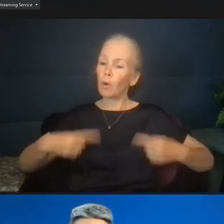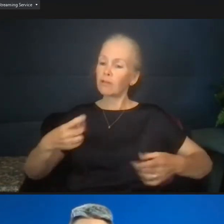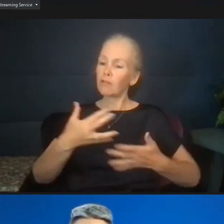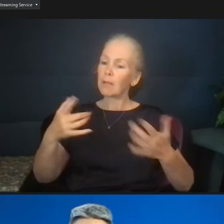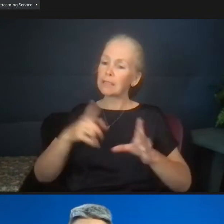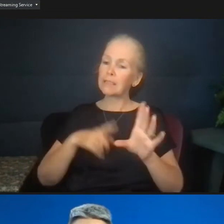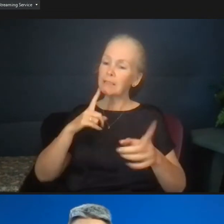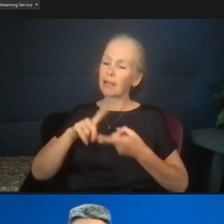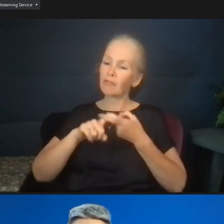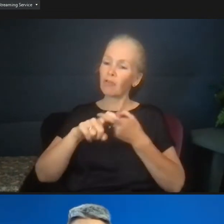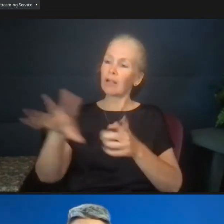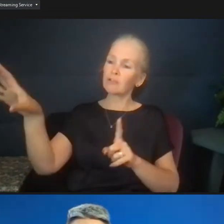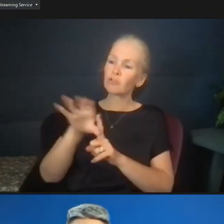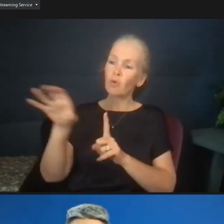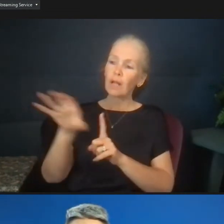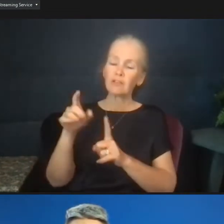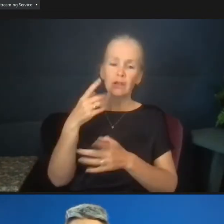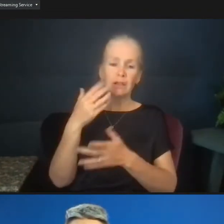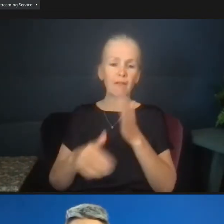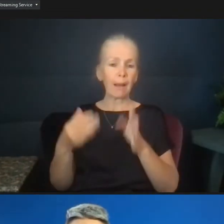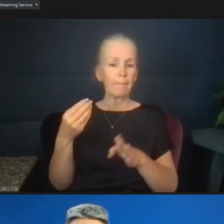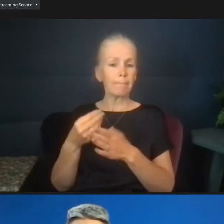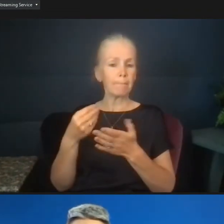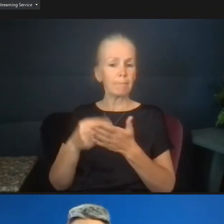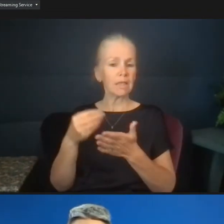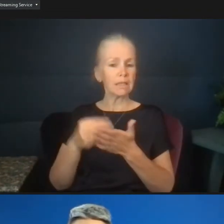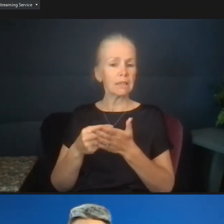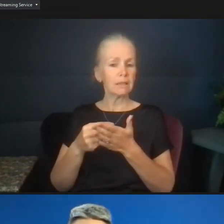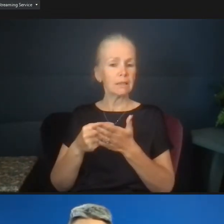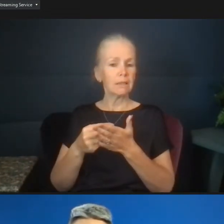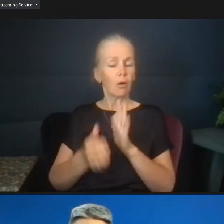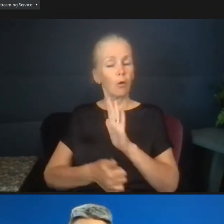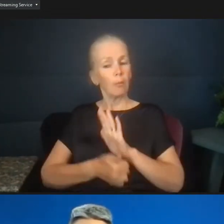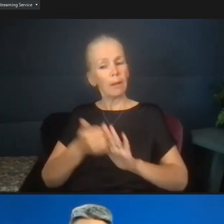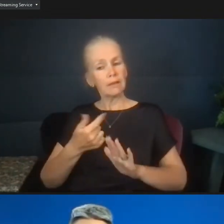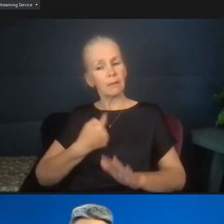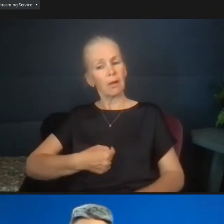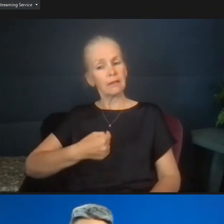because I've never had that money. I've never had that ability. So it's that aspect of just